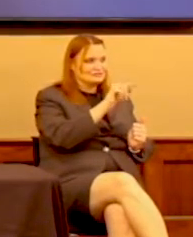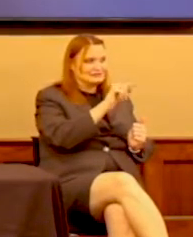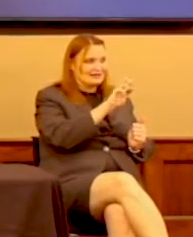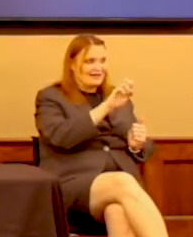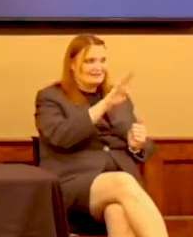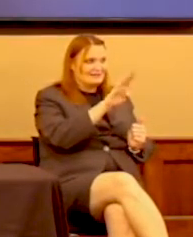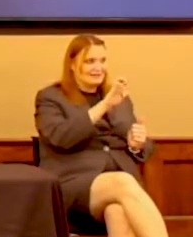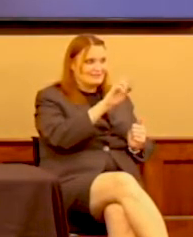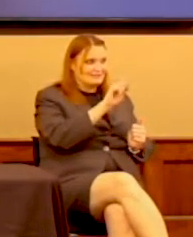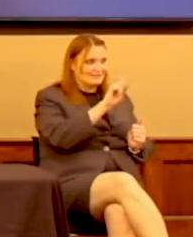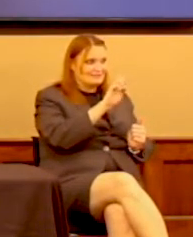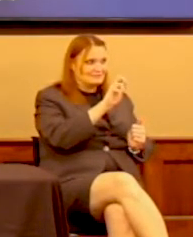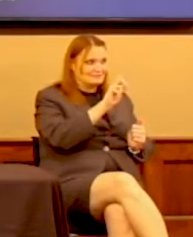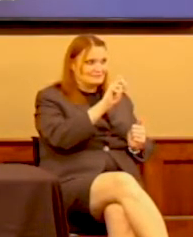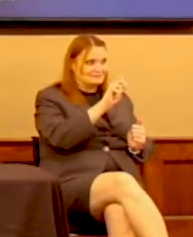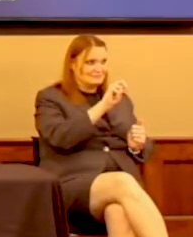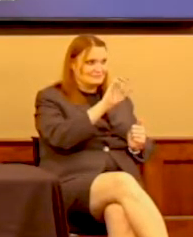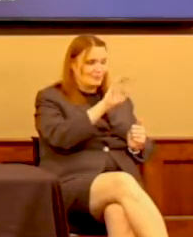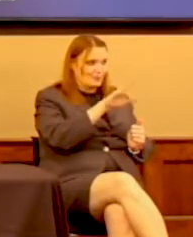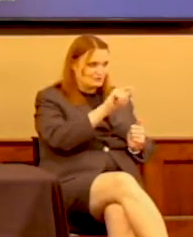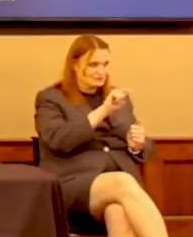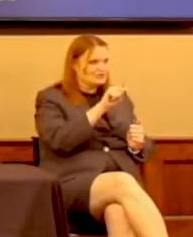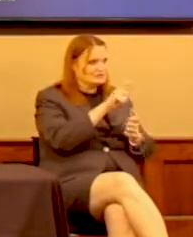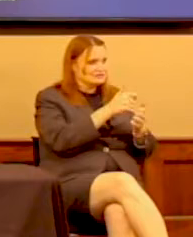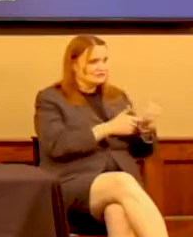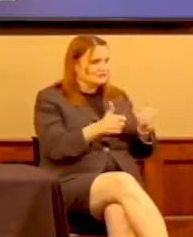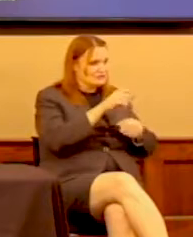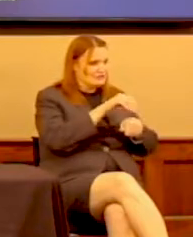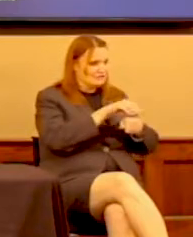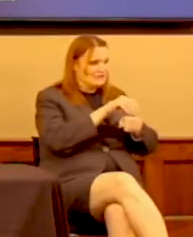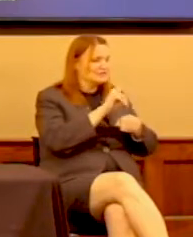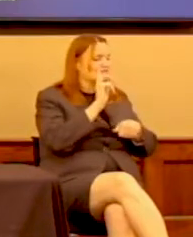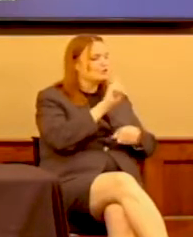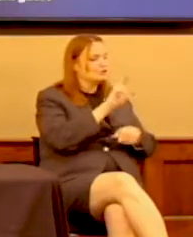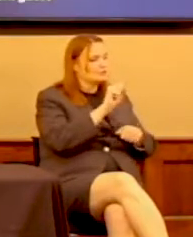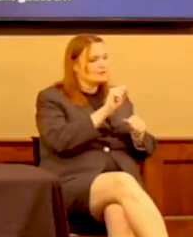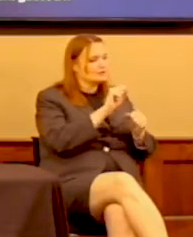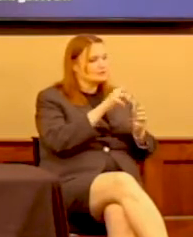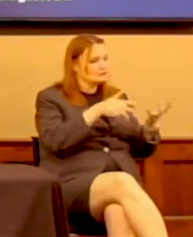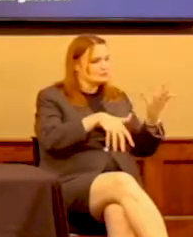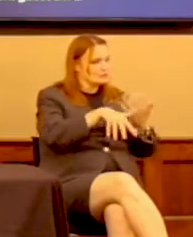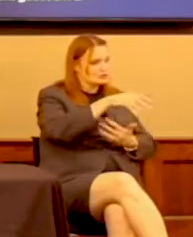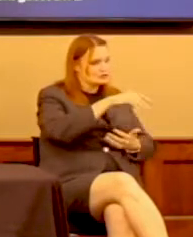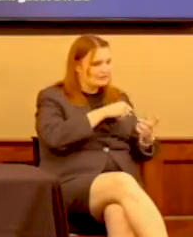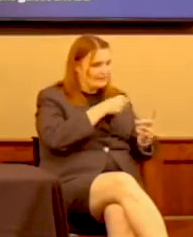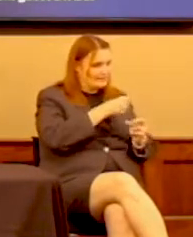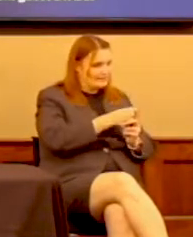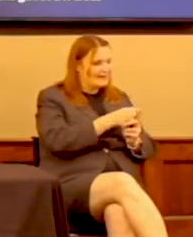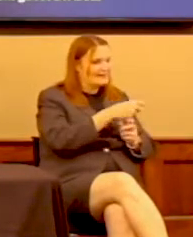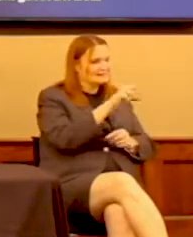president for you for a u.s. social